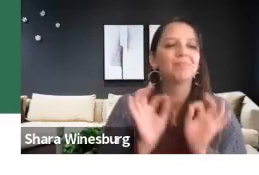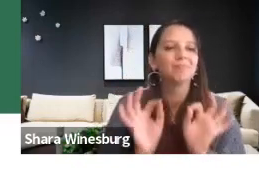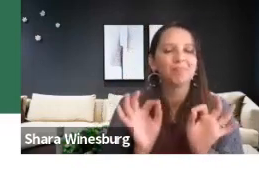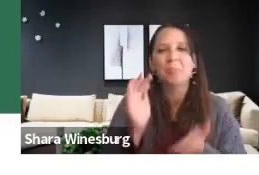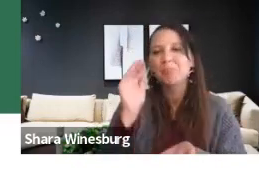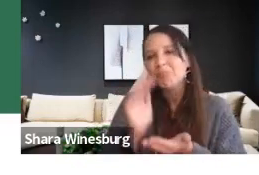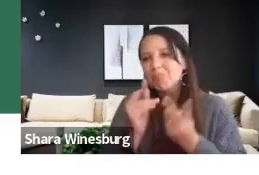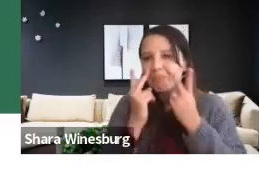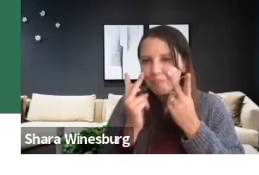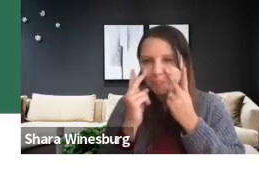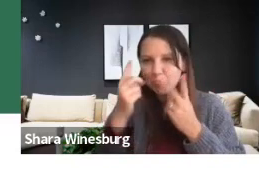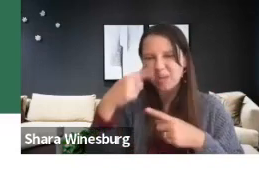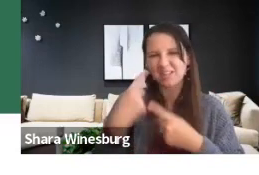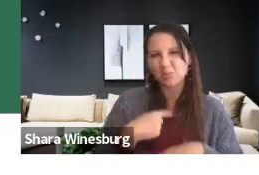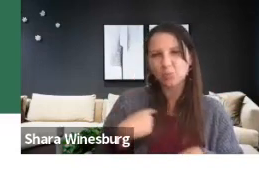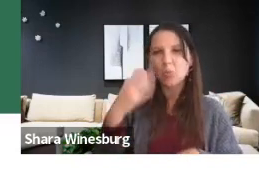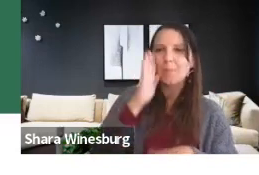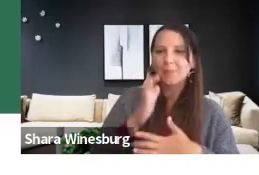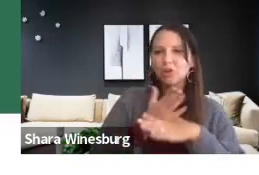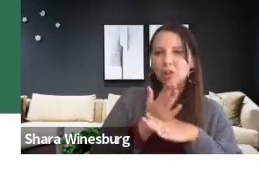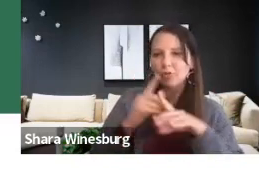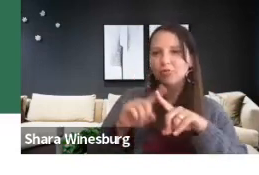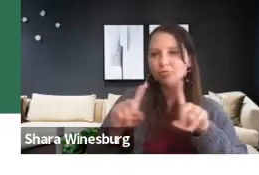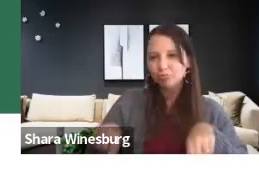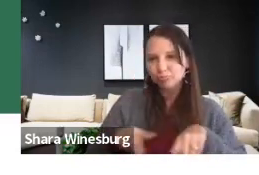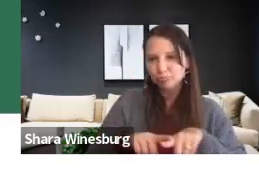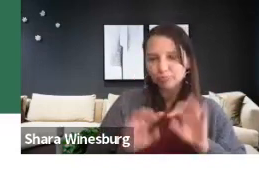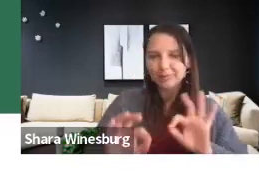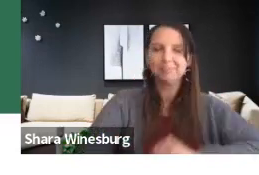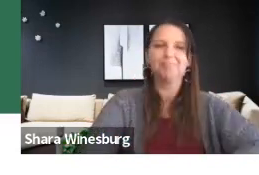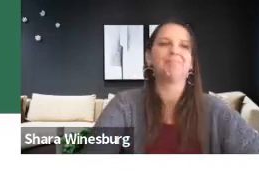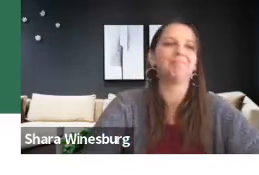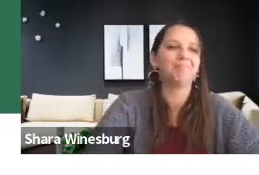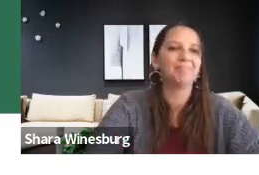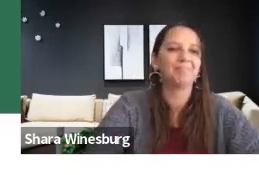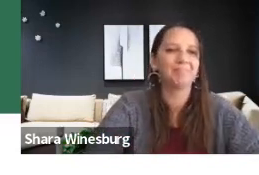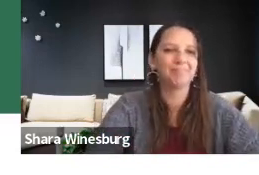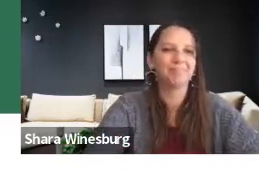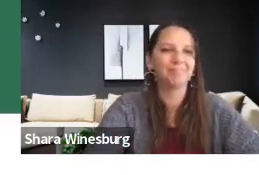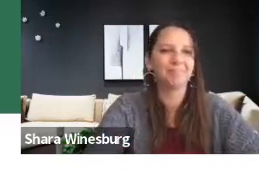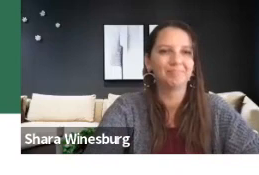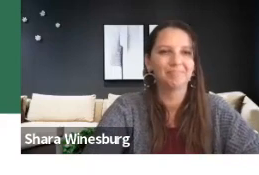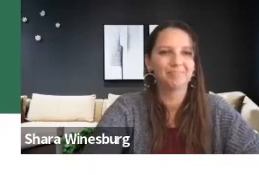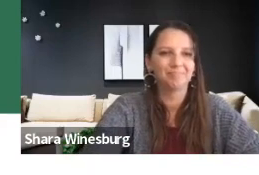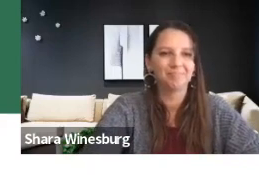This helps reduce visual distractions since